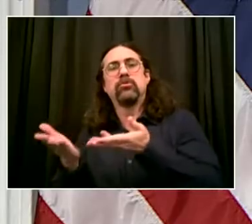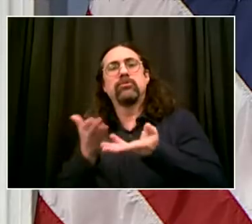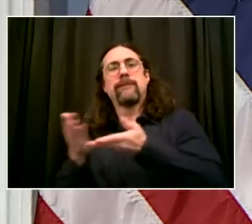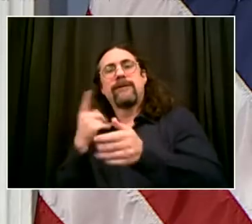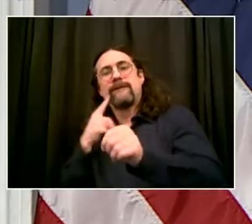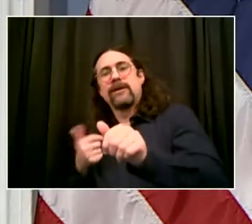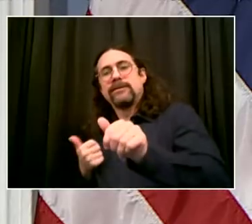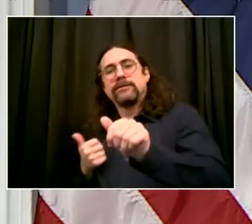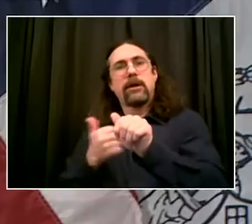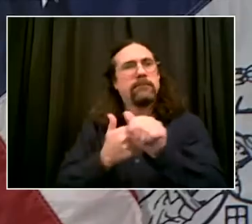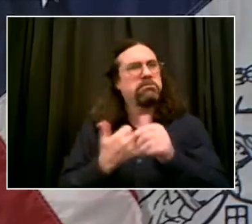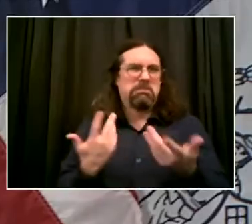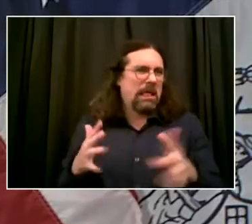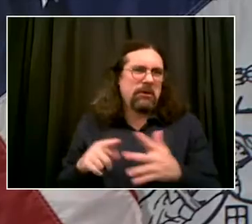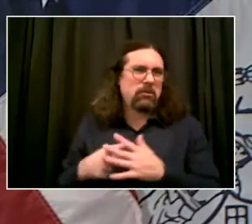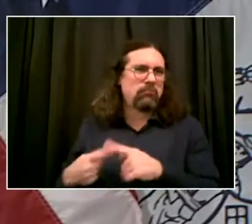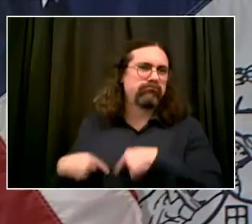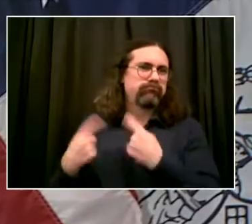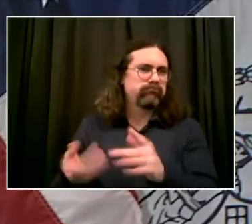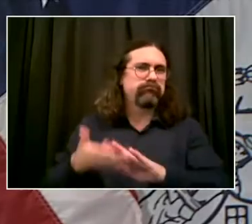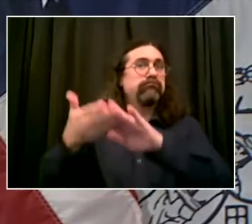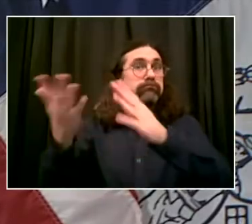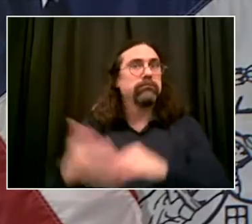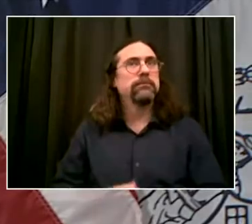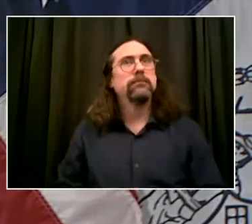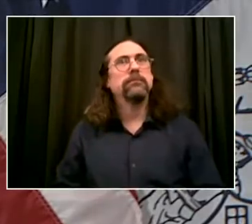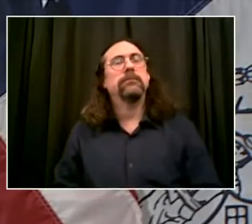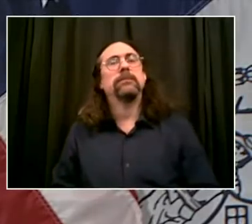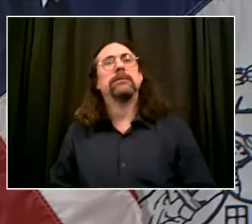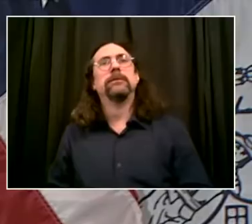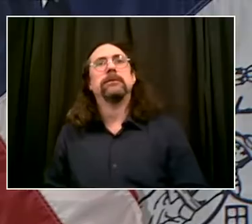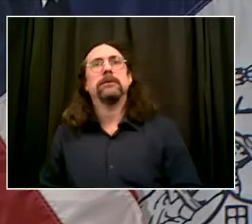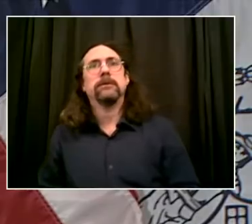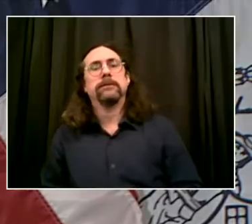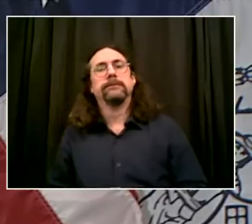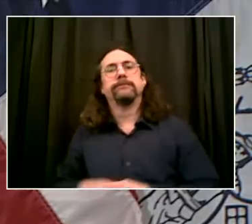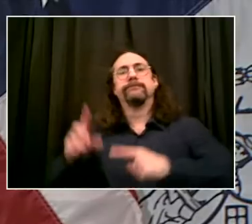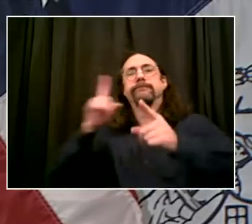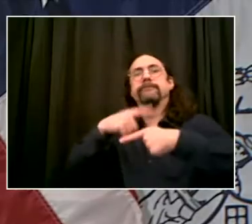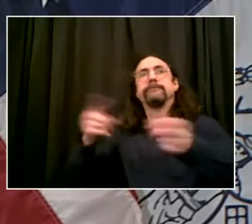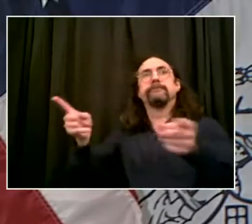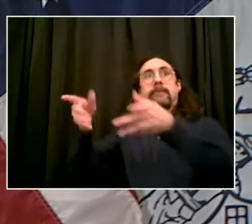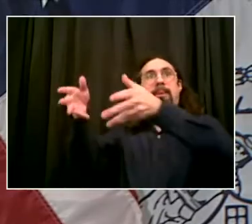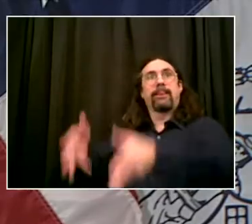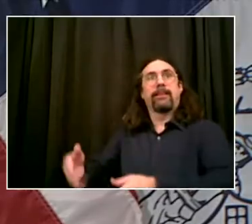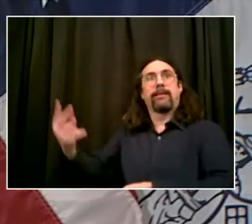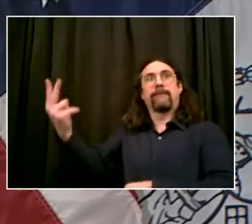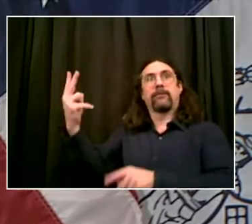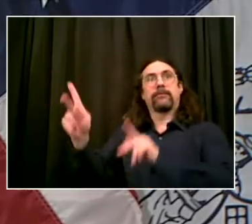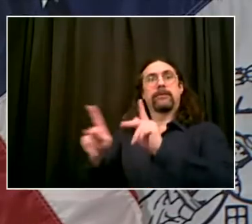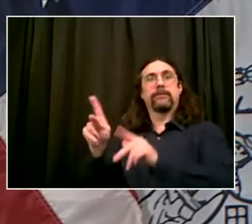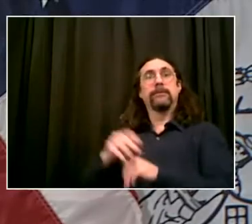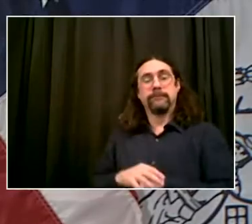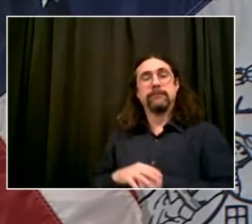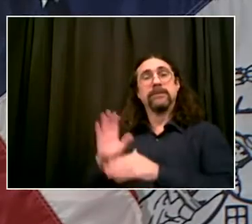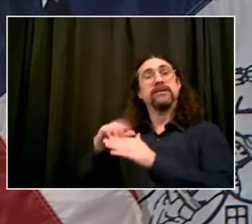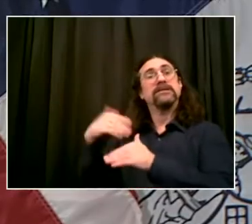TERMS OF COMPMPSAENTOTORY, THTH IATS S RALEEY D IN ACTION. GO AHEAD. TIME FOR TWO